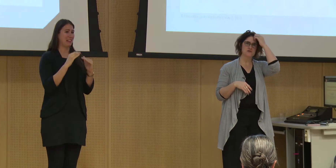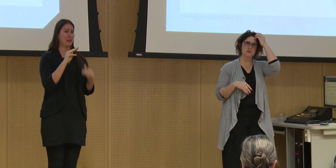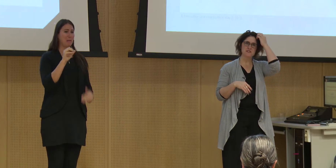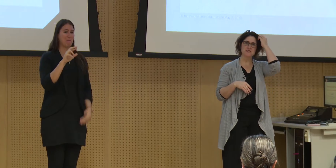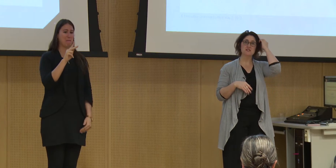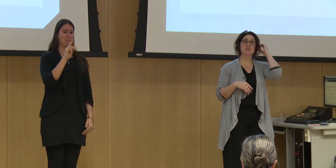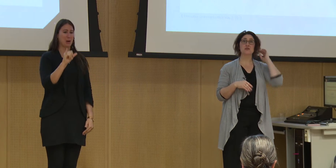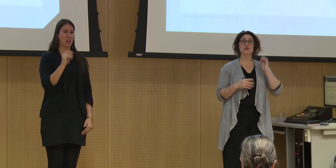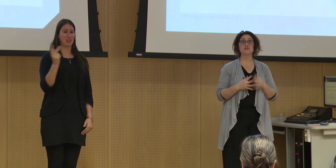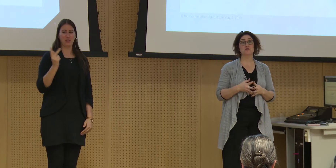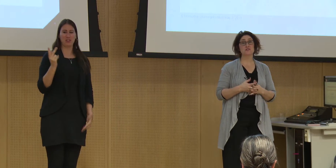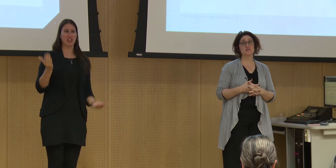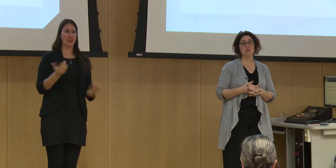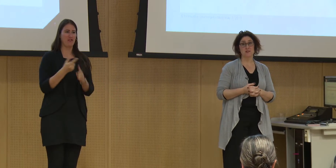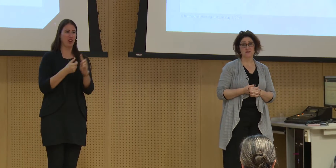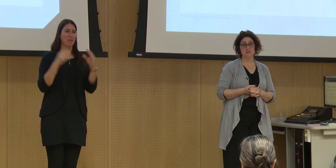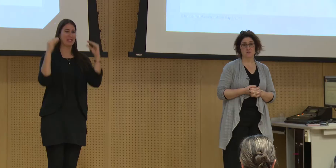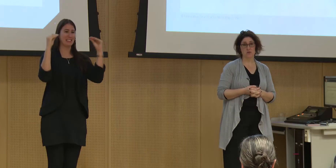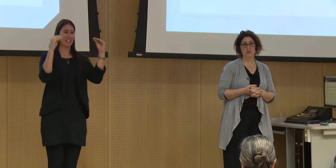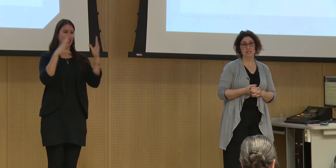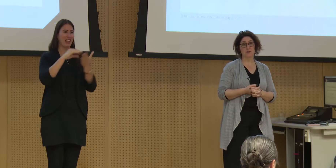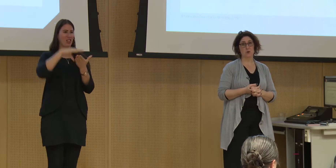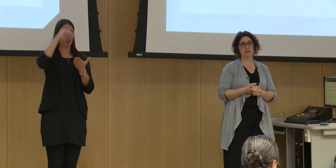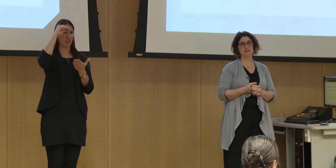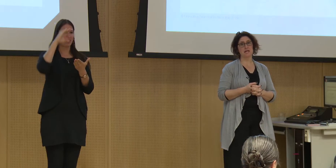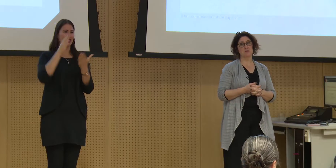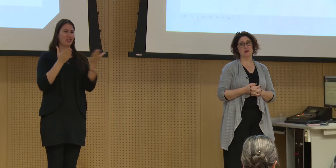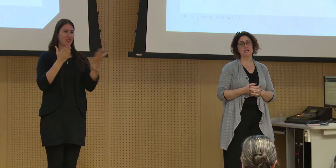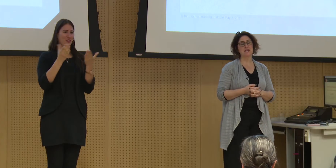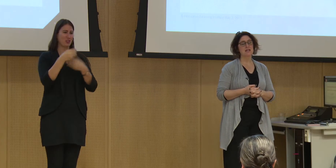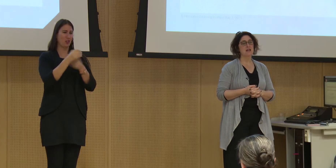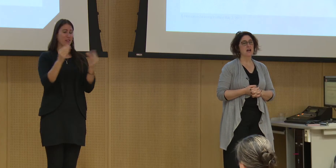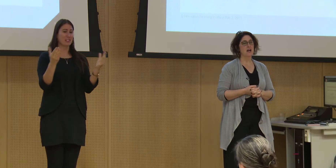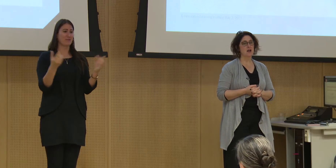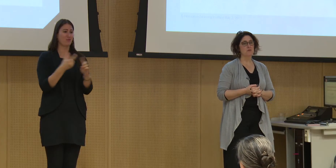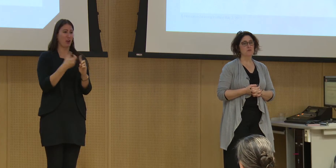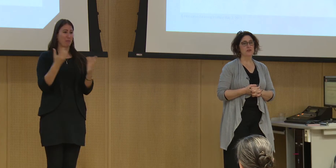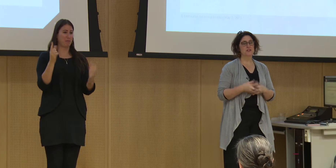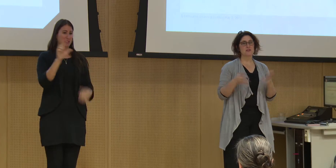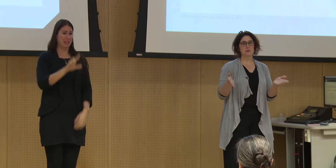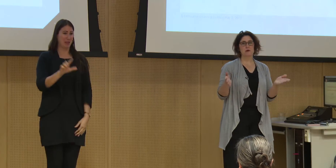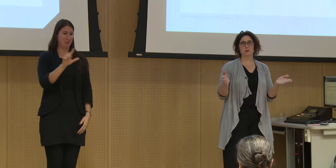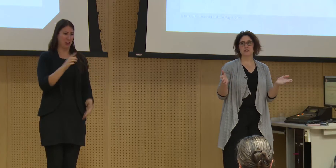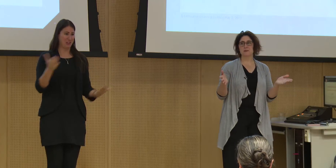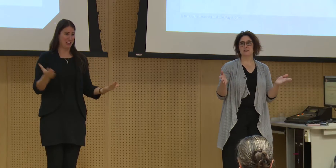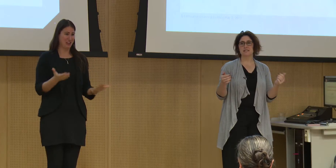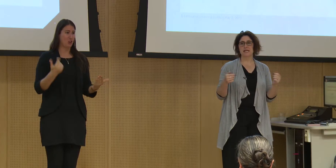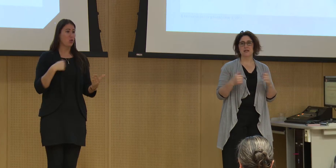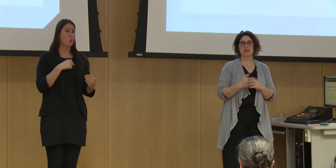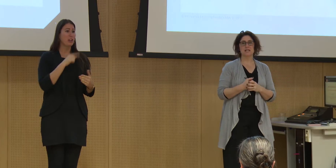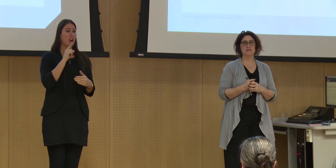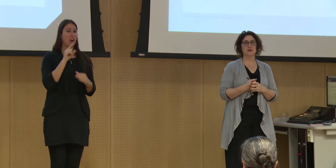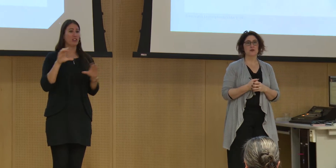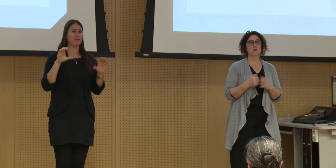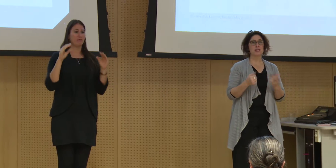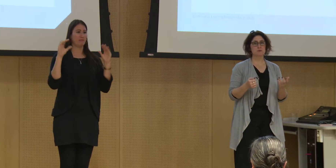from the Teaching & Learning Services office over in the Wallace Library. We're giving a Power Workshop today on the Gradebook